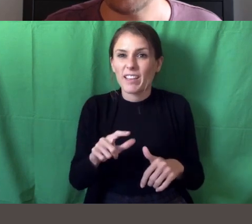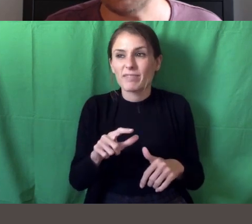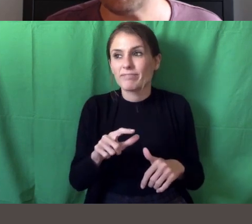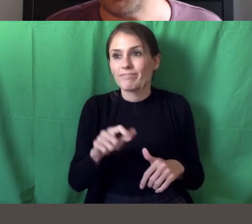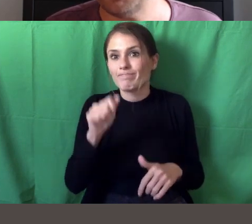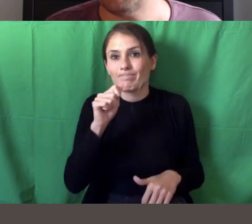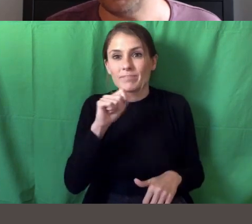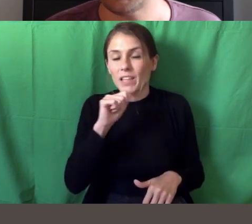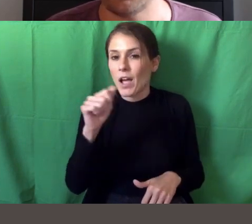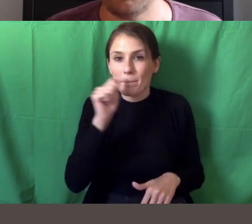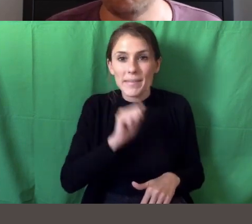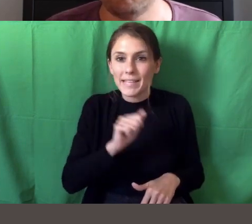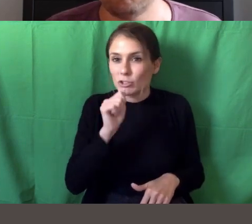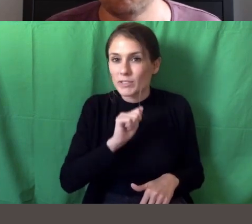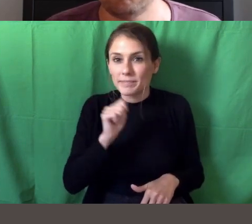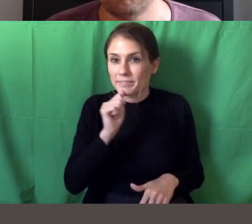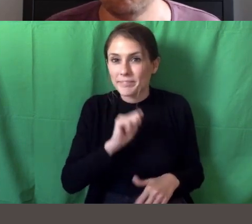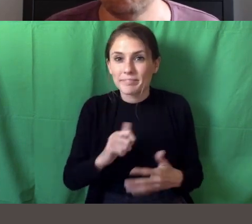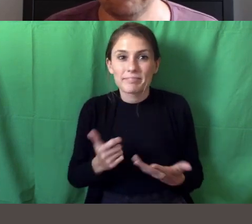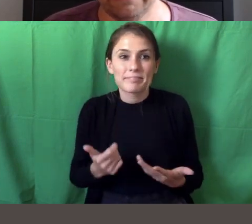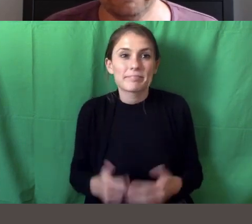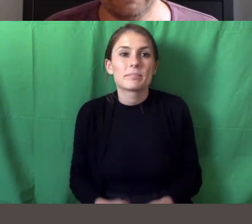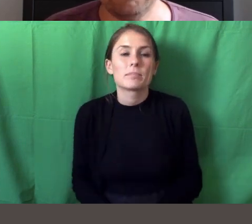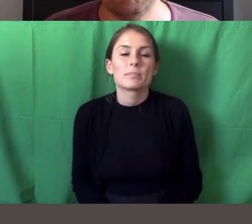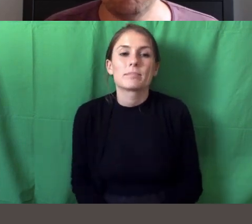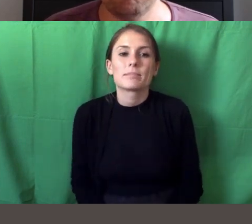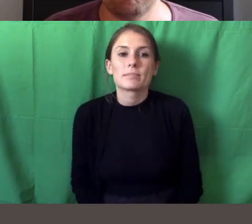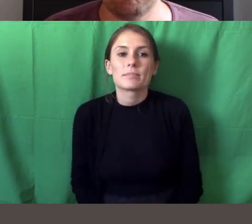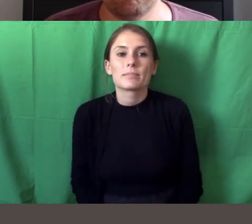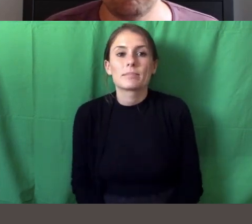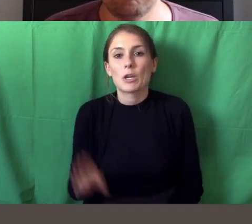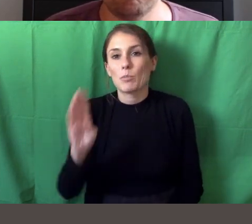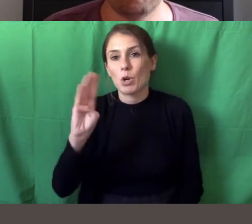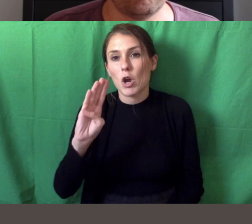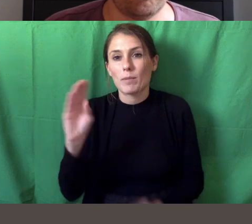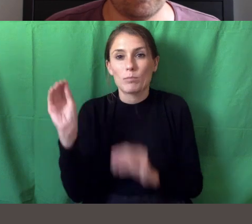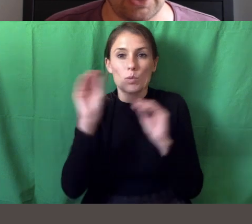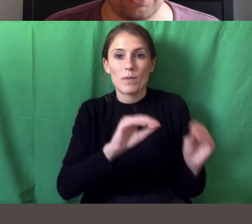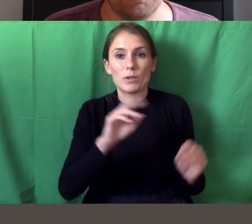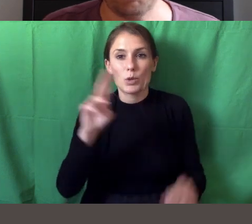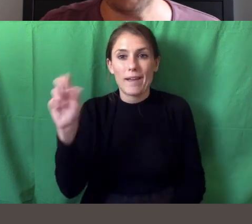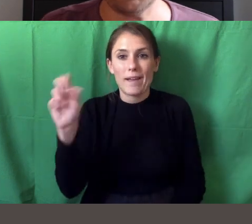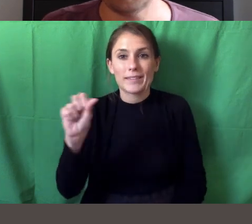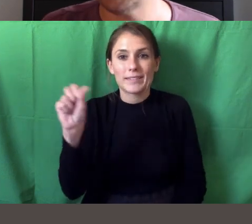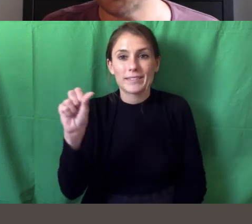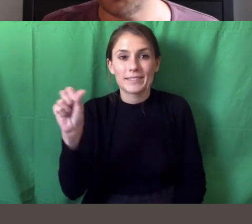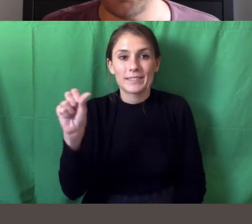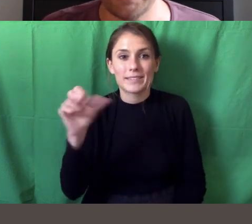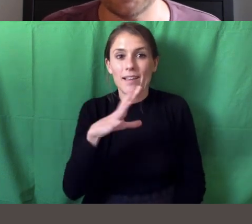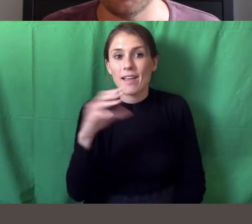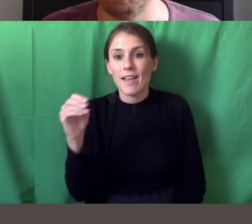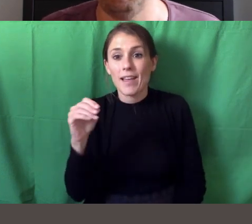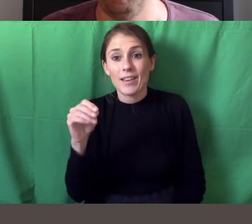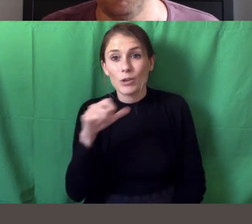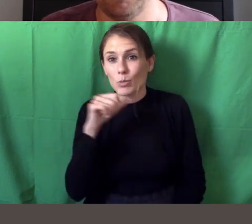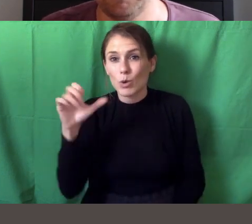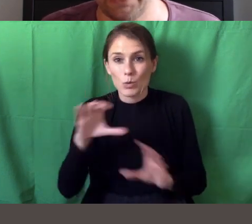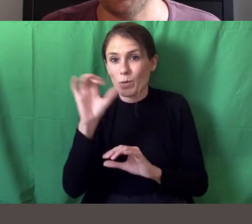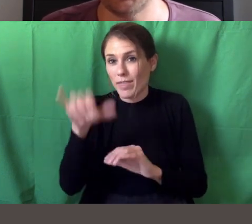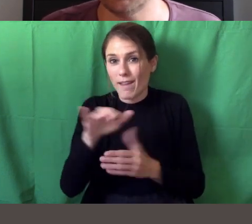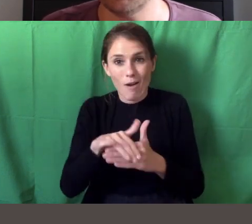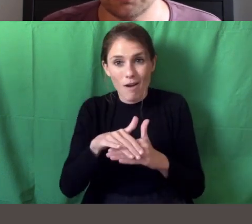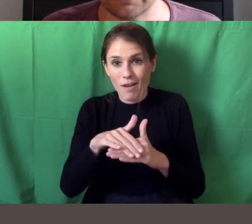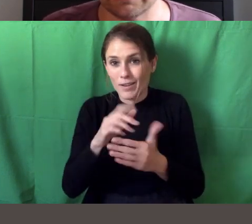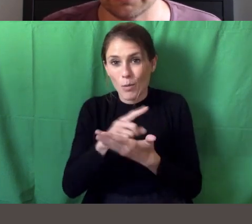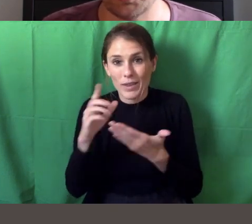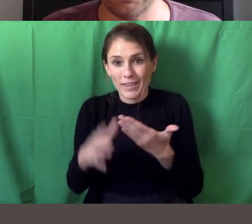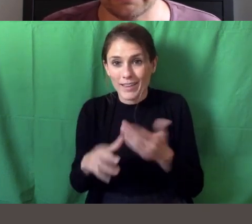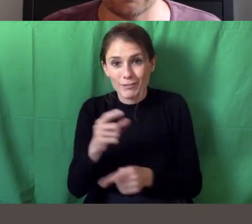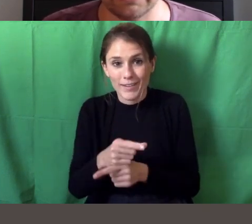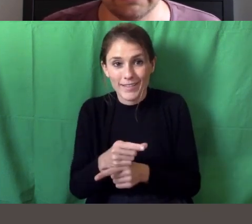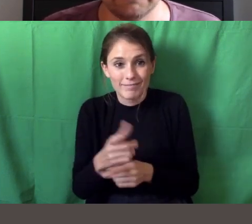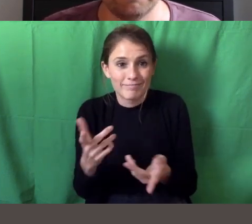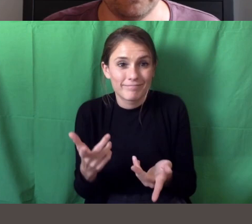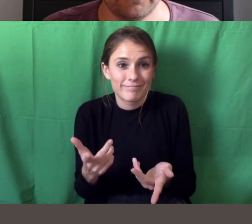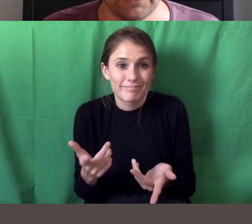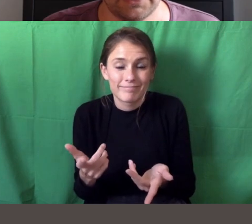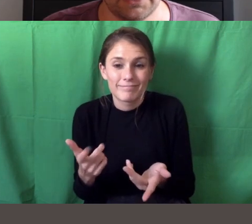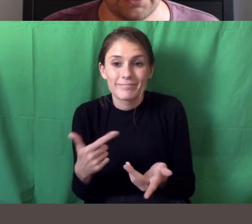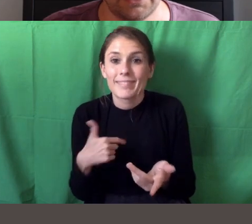were already pretty impatient. And then Bernát moved to the US. And you don't do that on